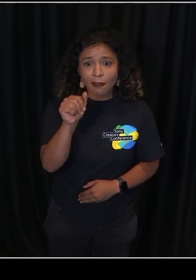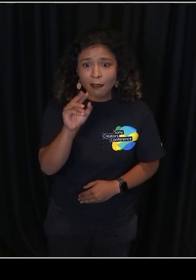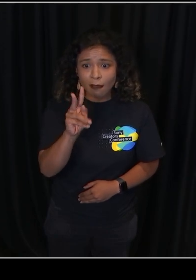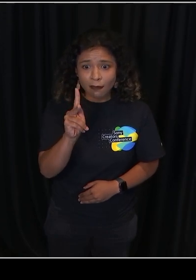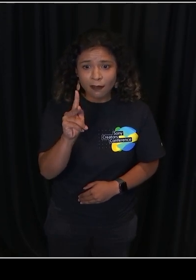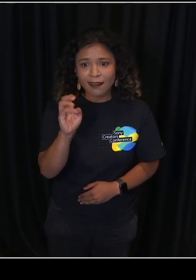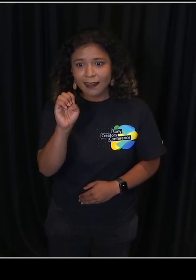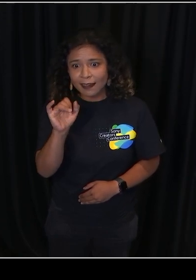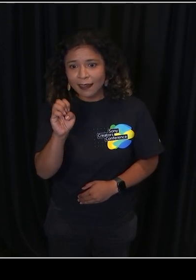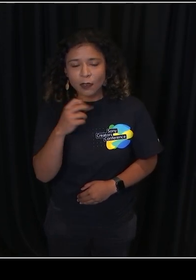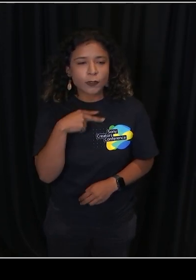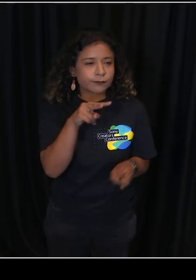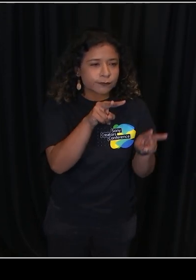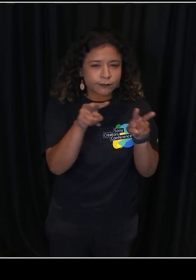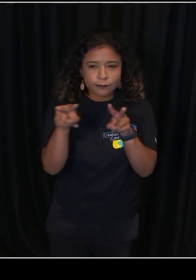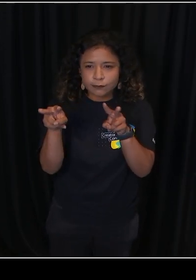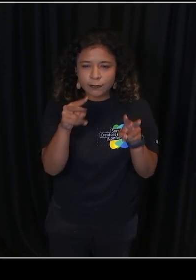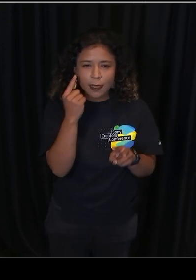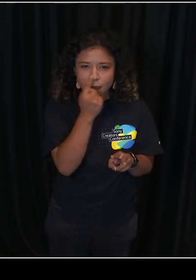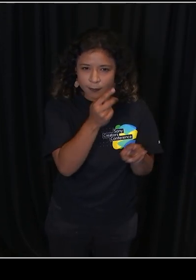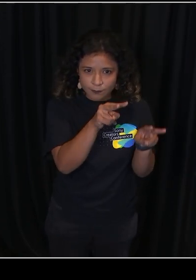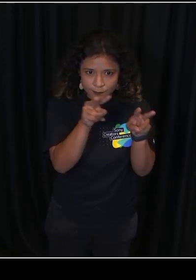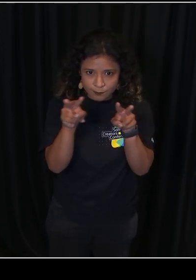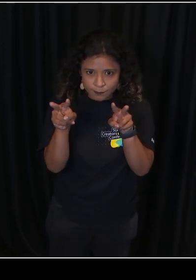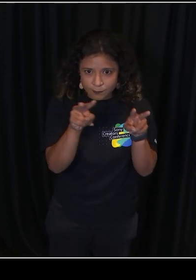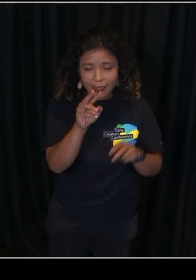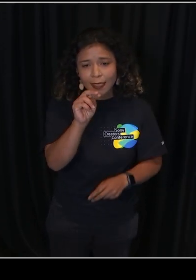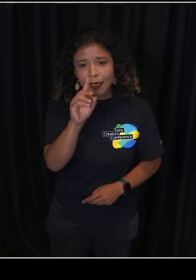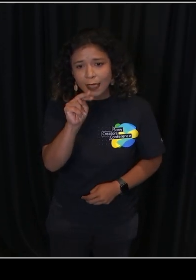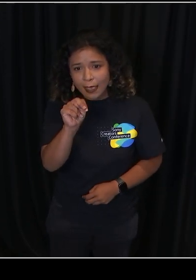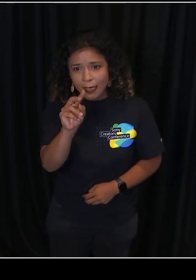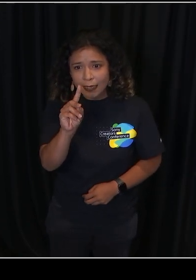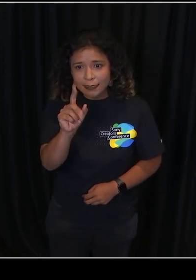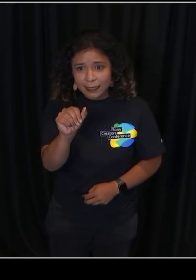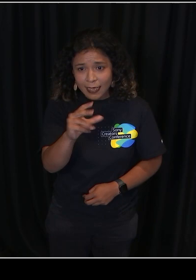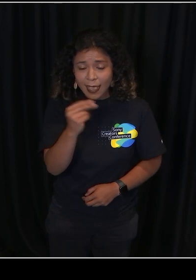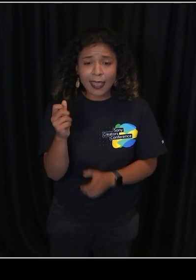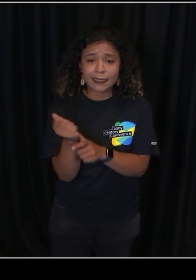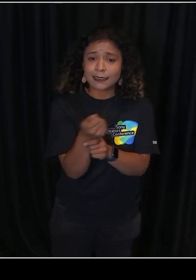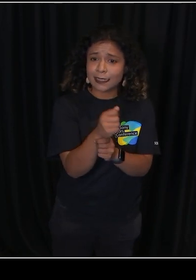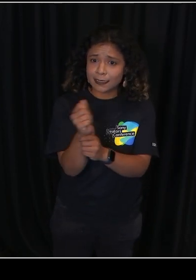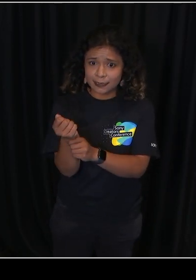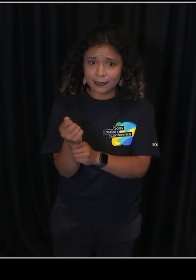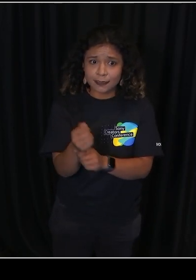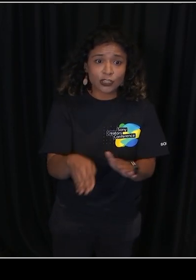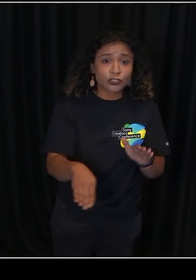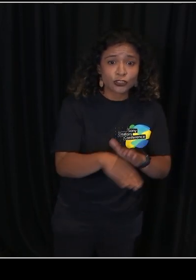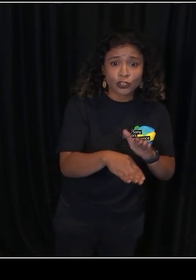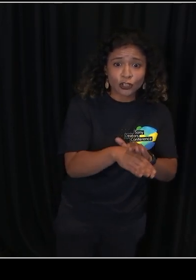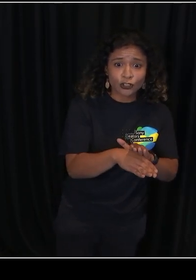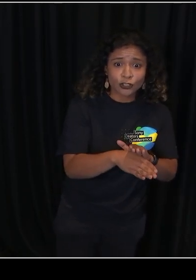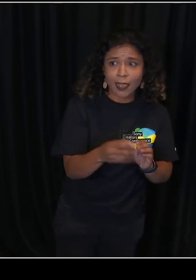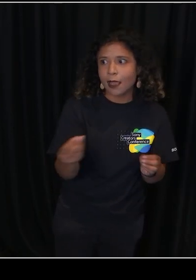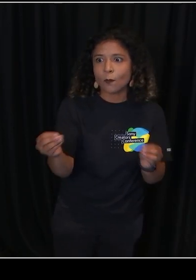optical tracking in NBA, MLB and tennis, VR and soccer, and much more.